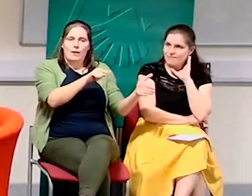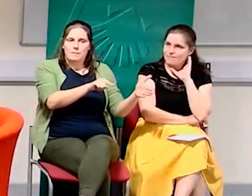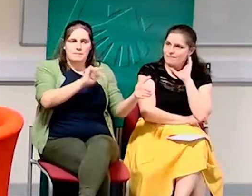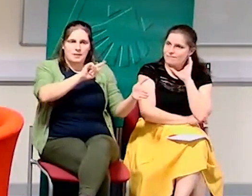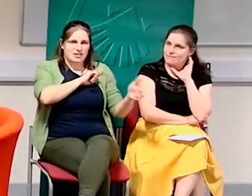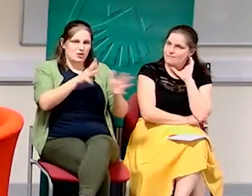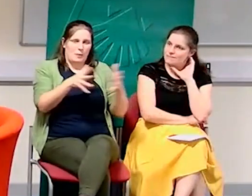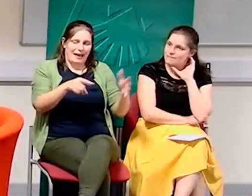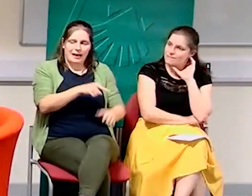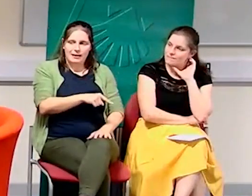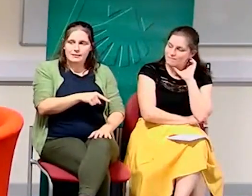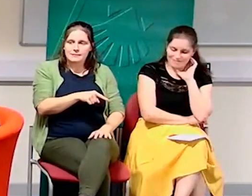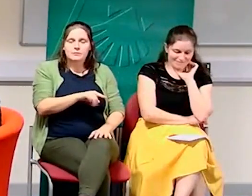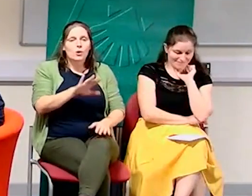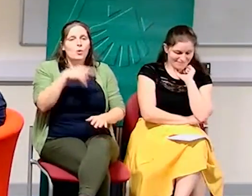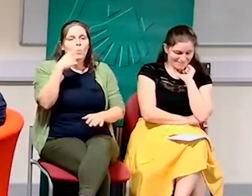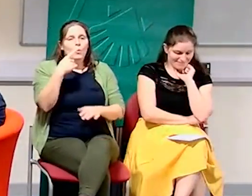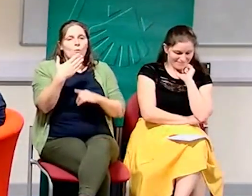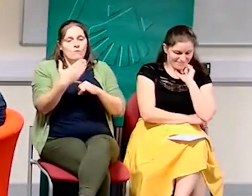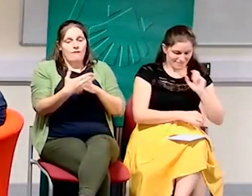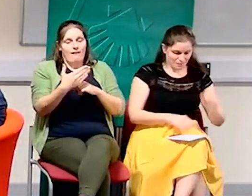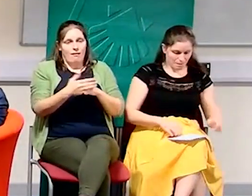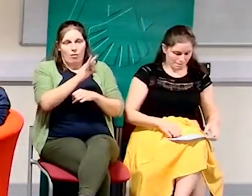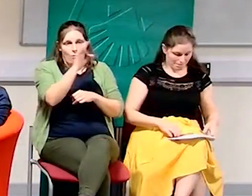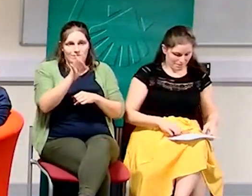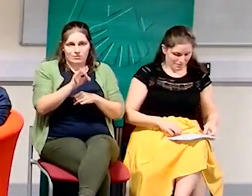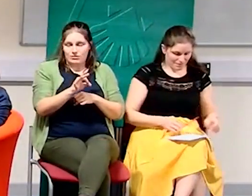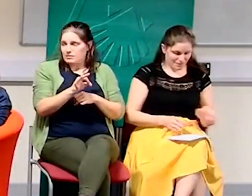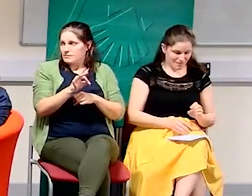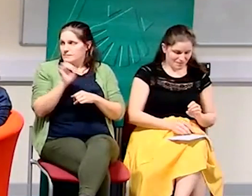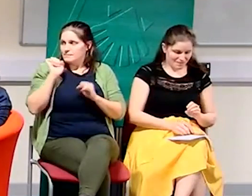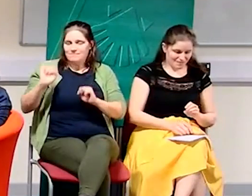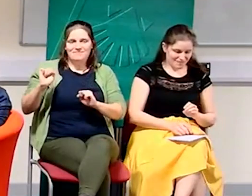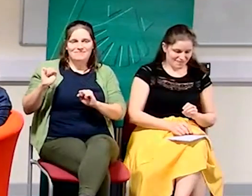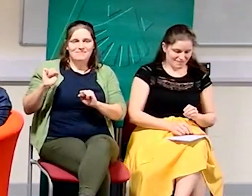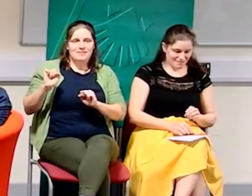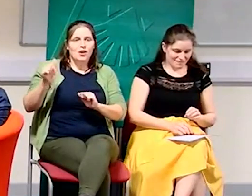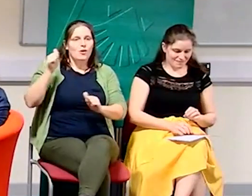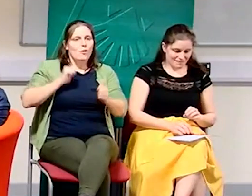before we wrap up this evening um I'm going to ask you what's your proudest moment to date and what's